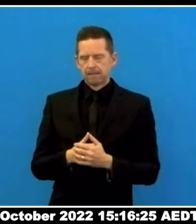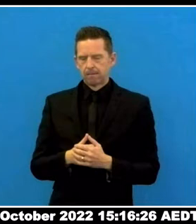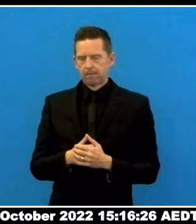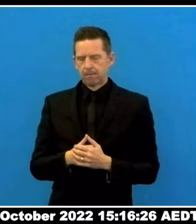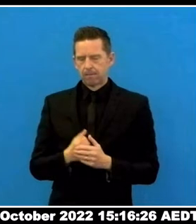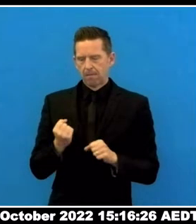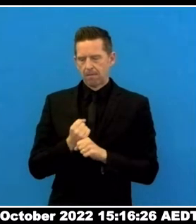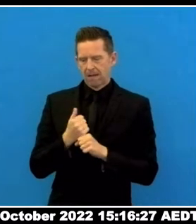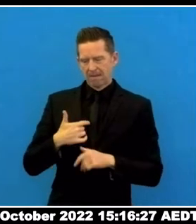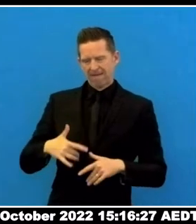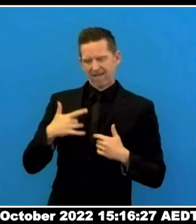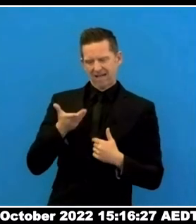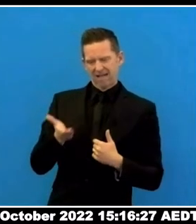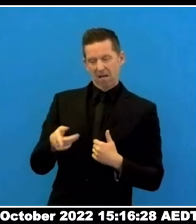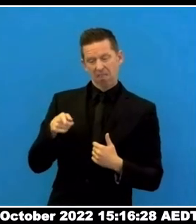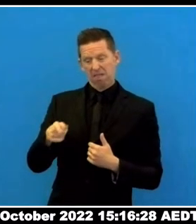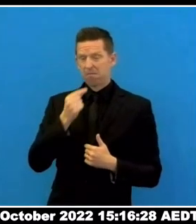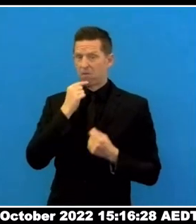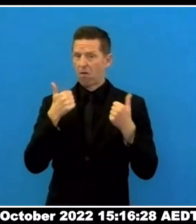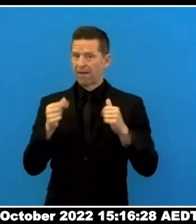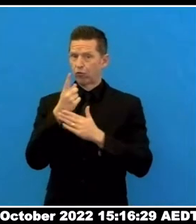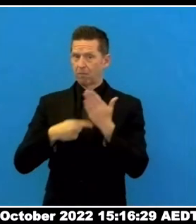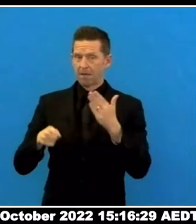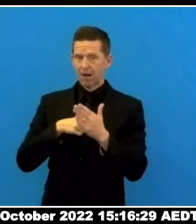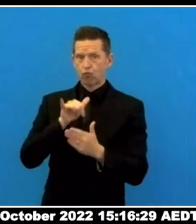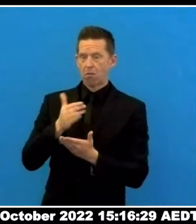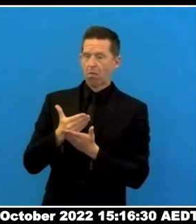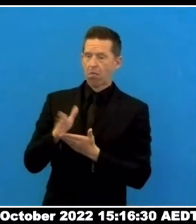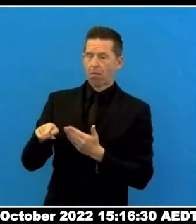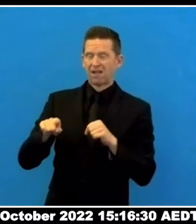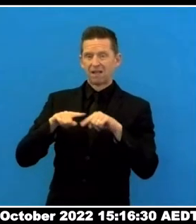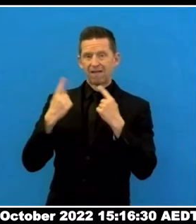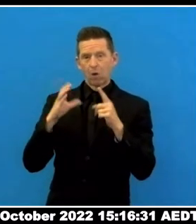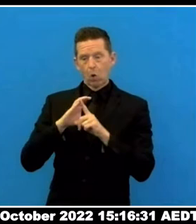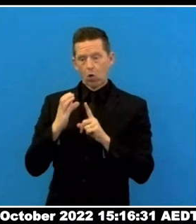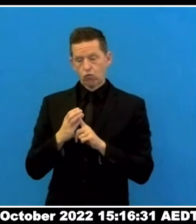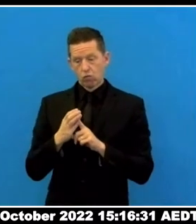like a discrimination or different culture or just overworked system.